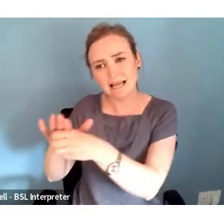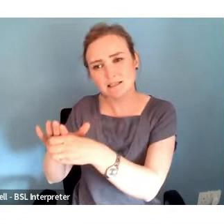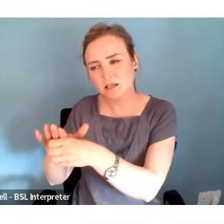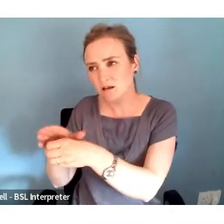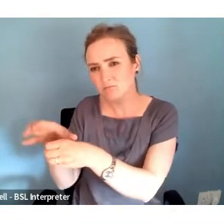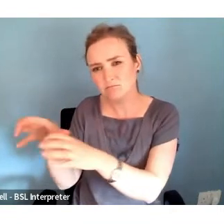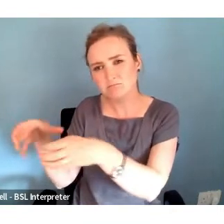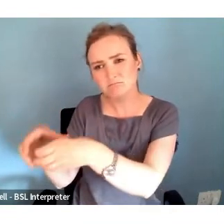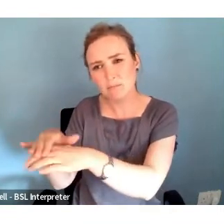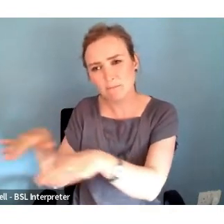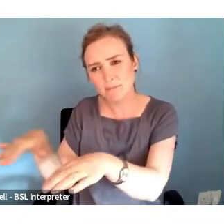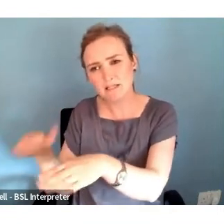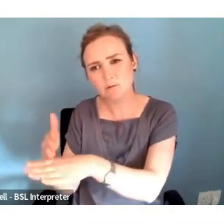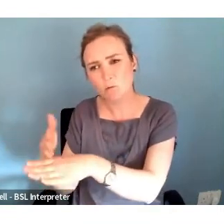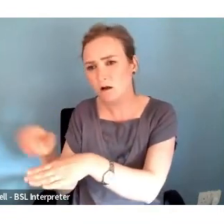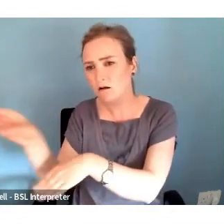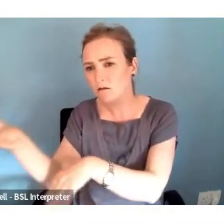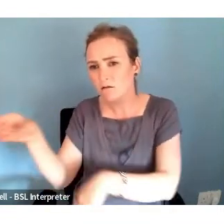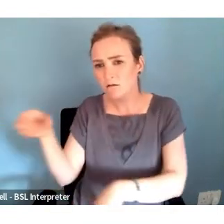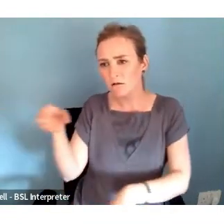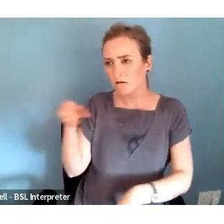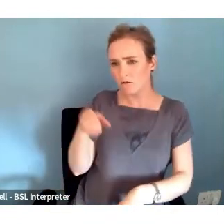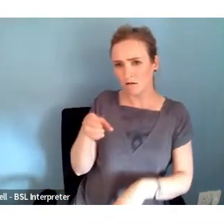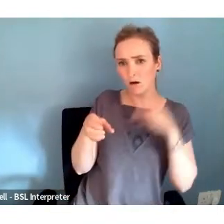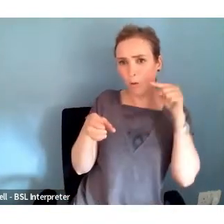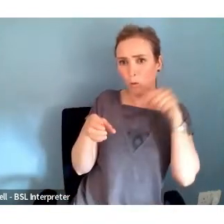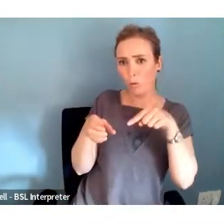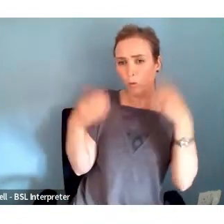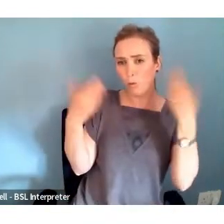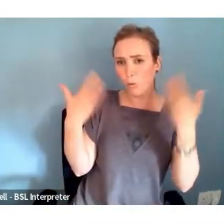ideas and transferable skills. If you are thinking about